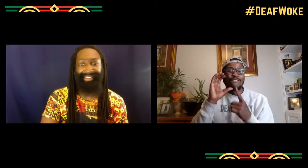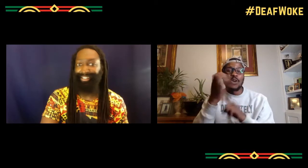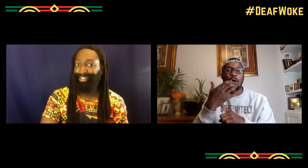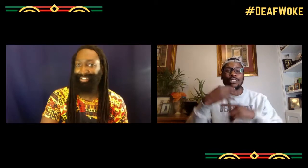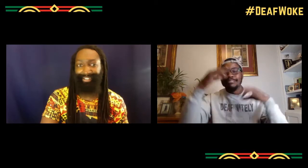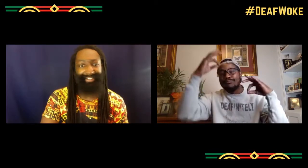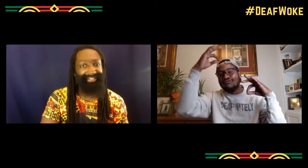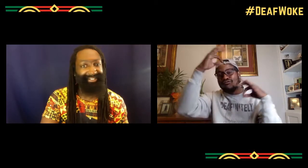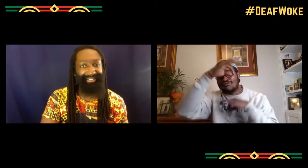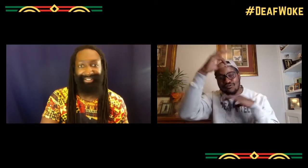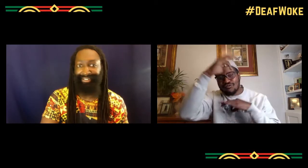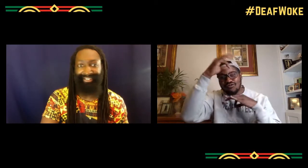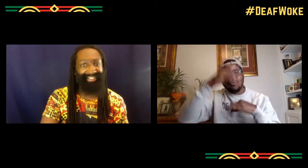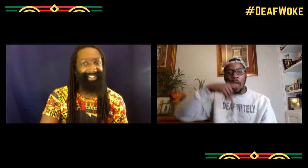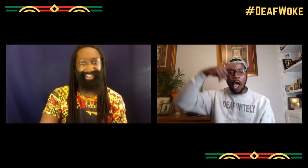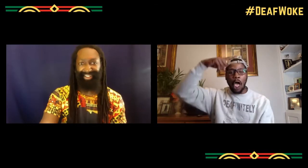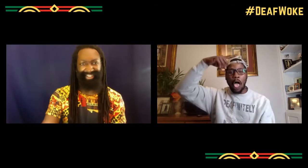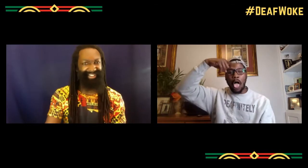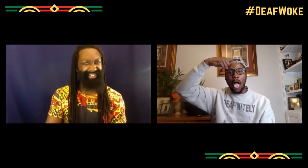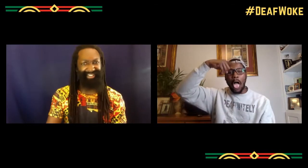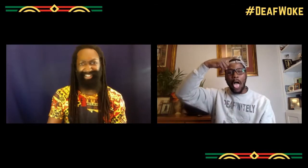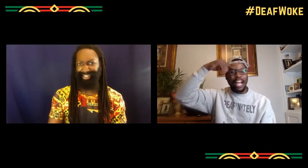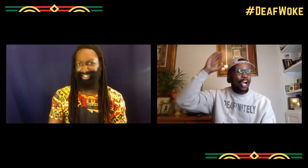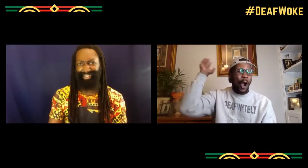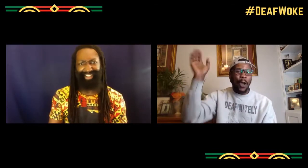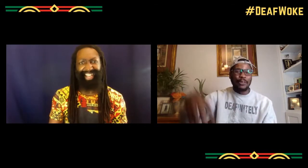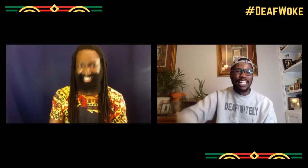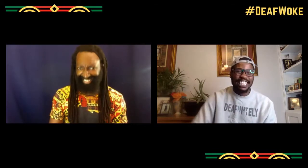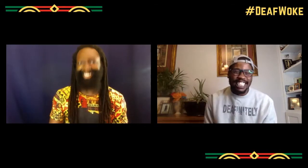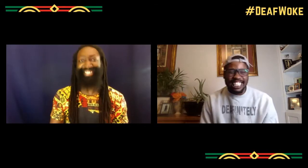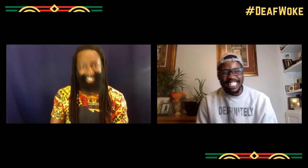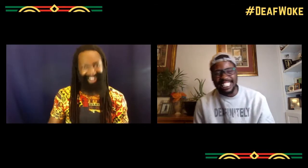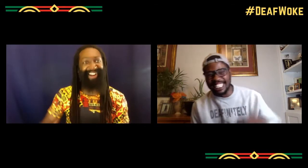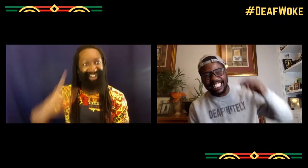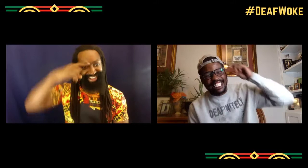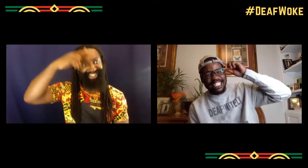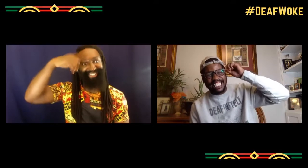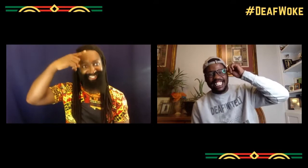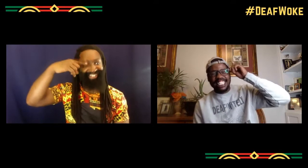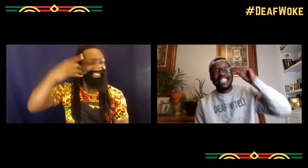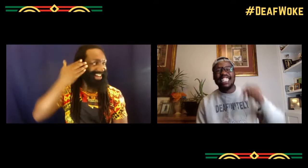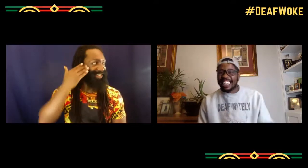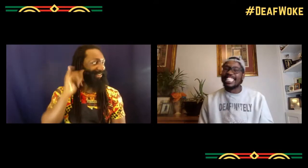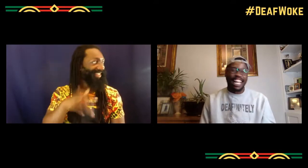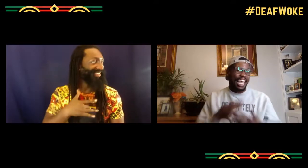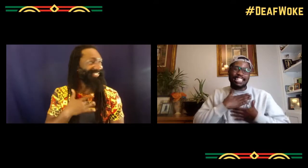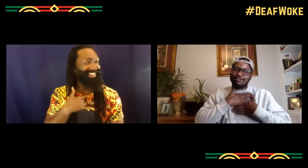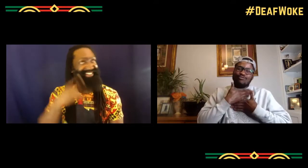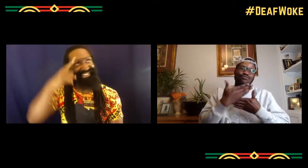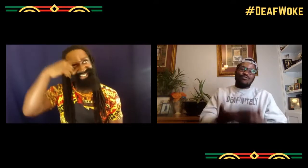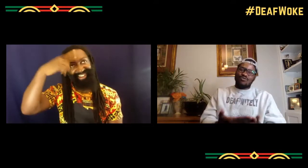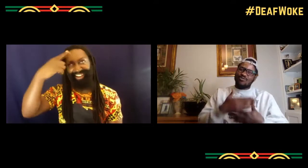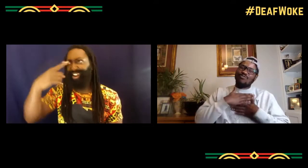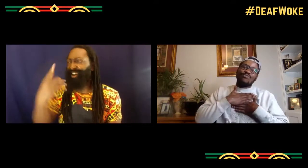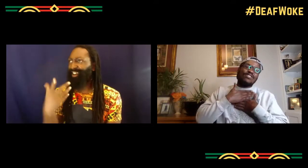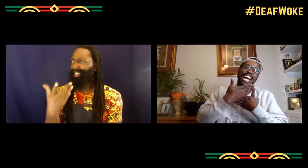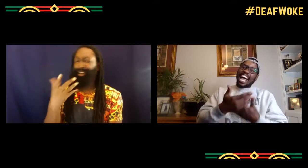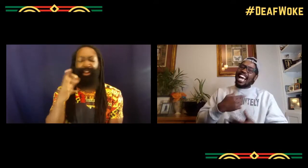but I didn't really know too much about deaf community. I knew nothing, all the way, the whole way I had that hearing mind set.